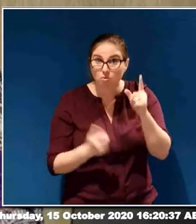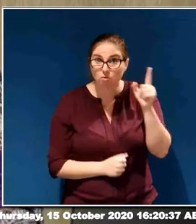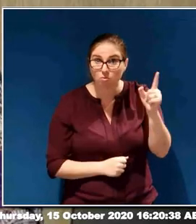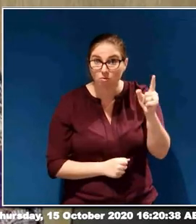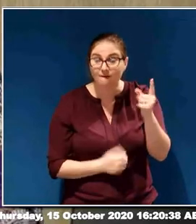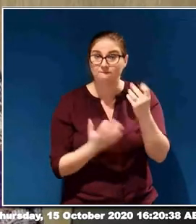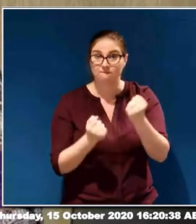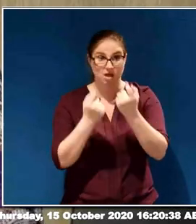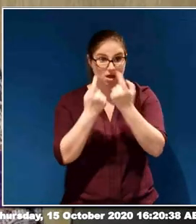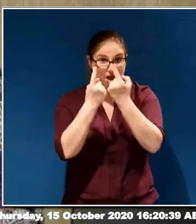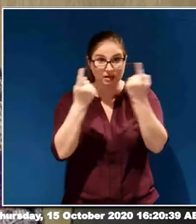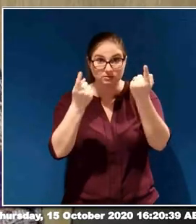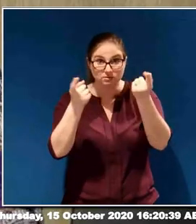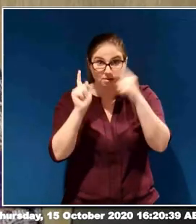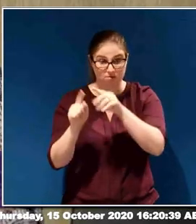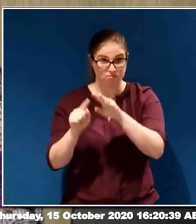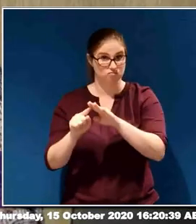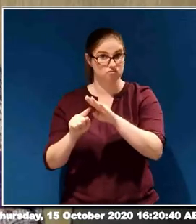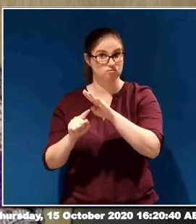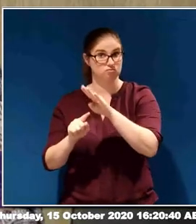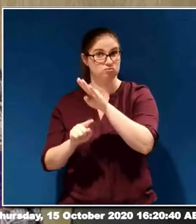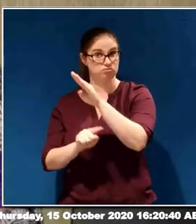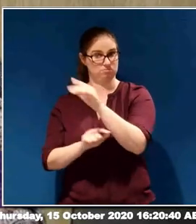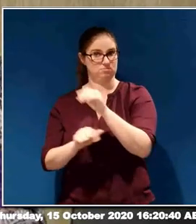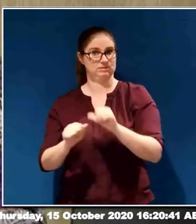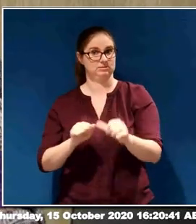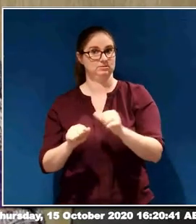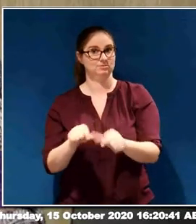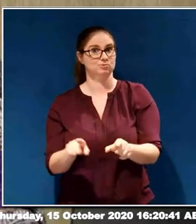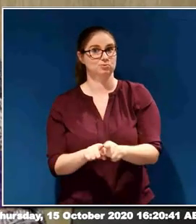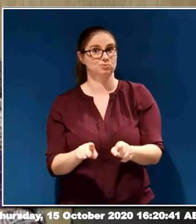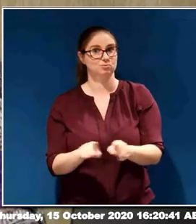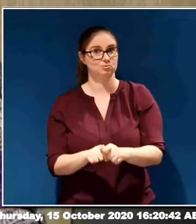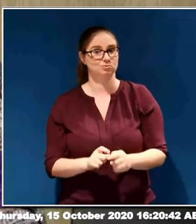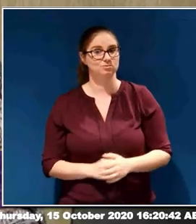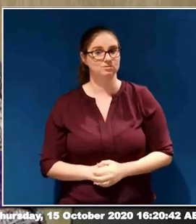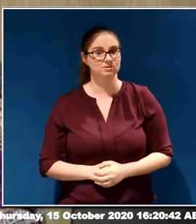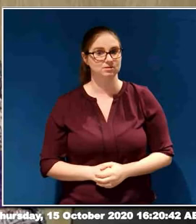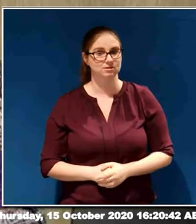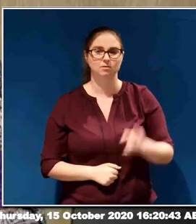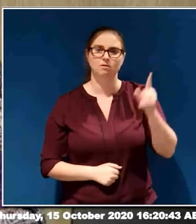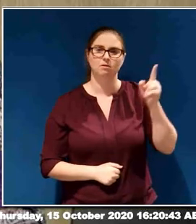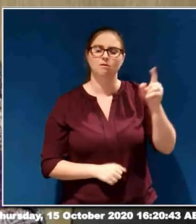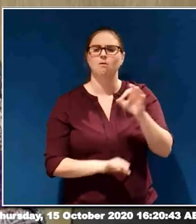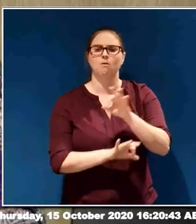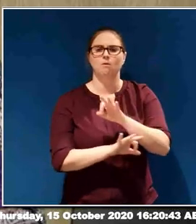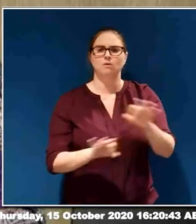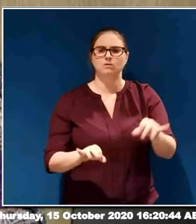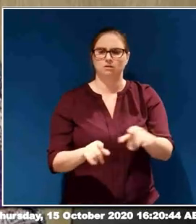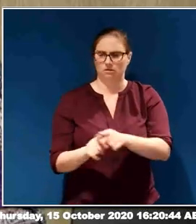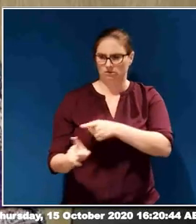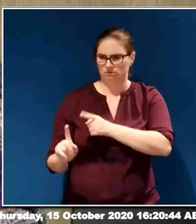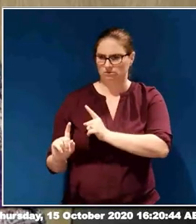So they haven't gone quite with the punitive response but on that front,